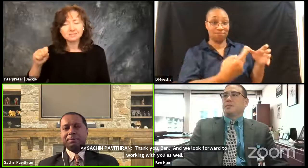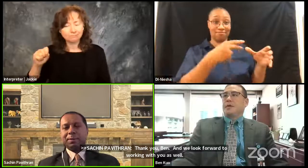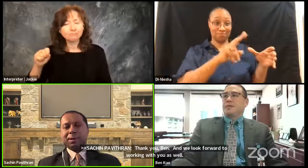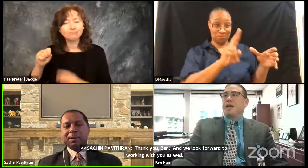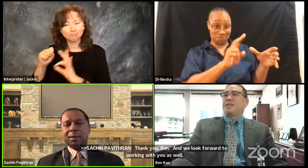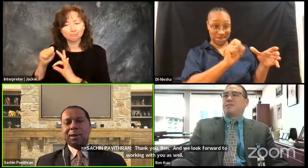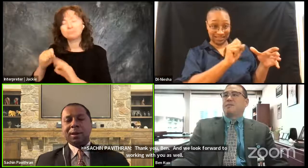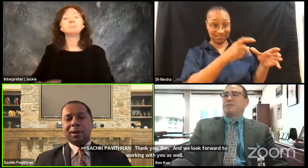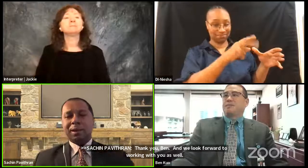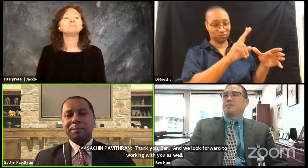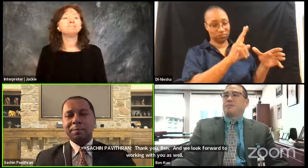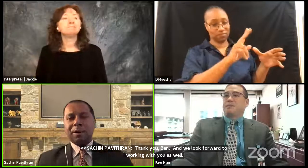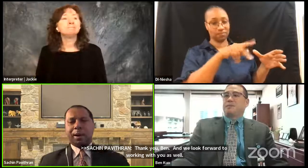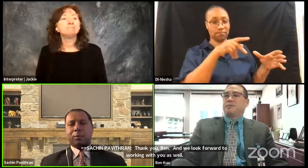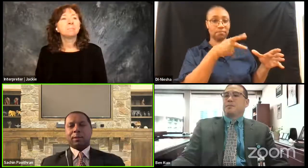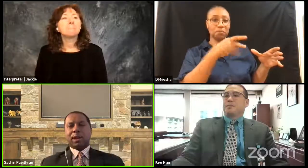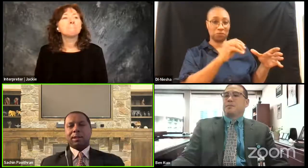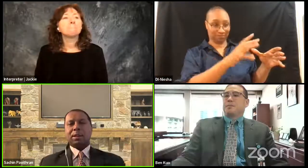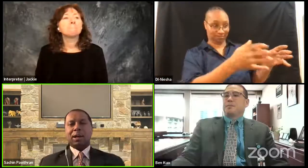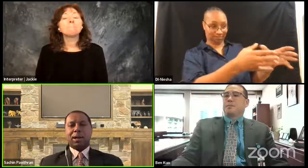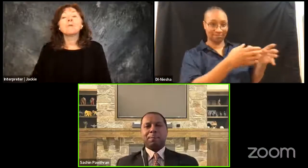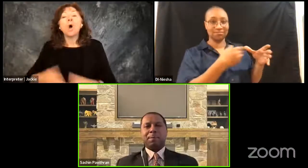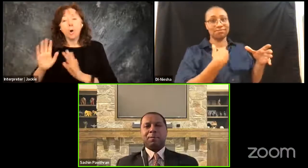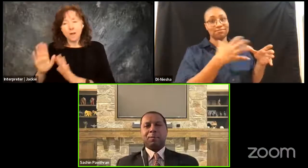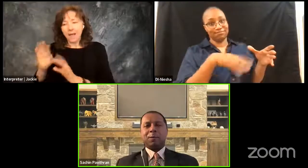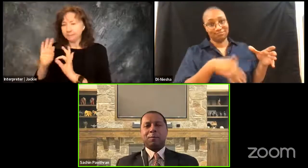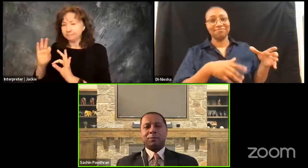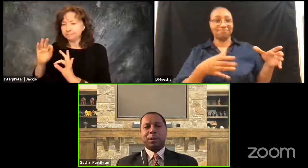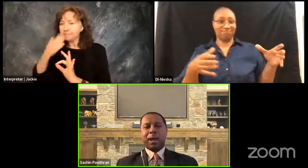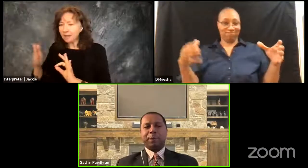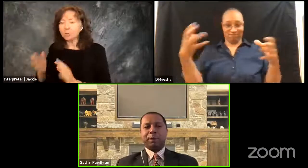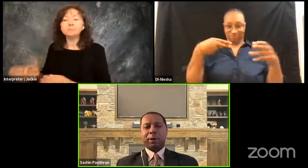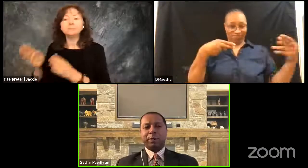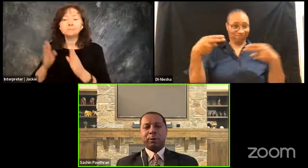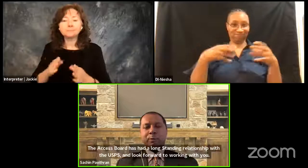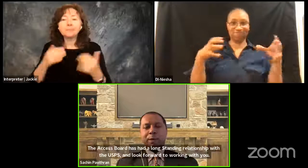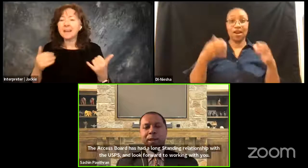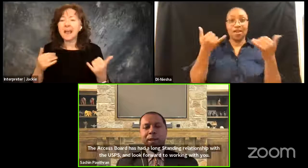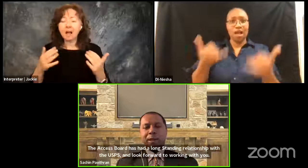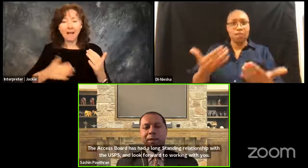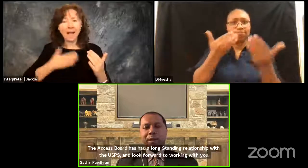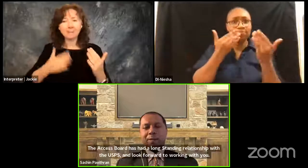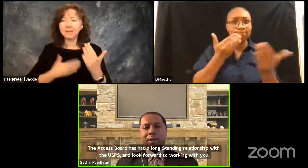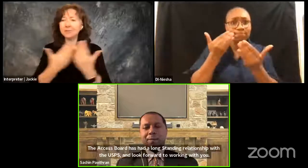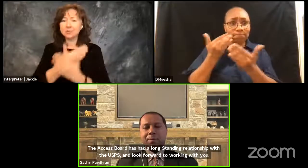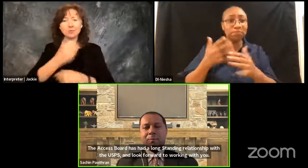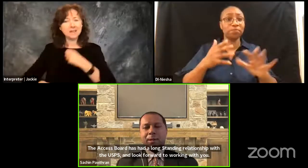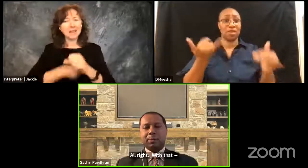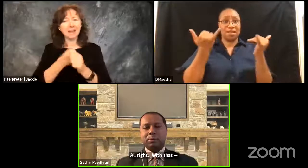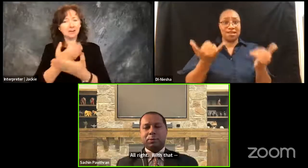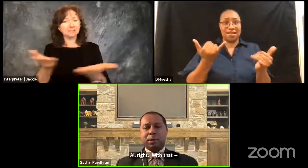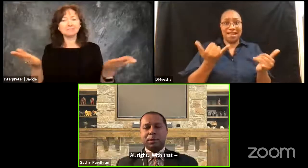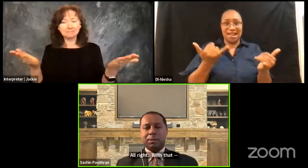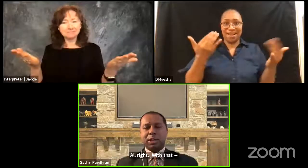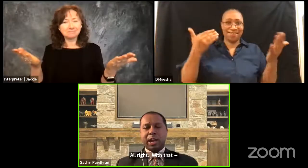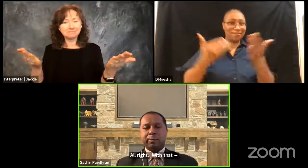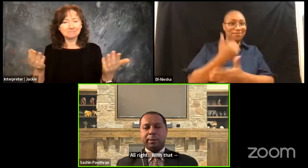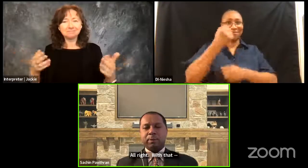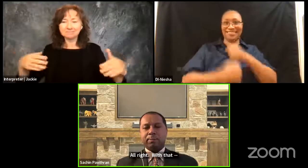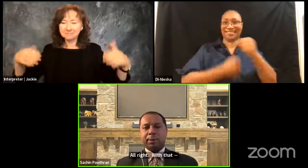All right. With that -- first of all, Happy New Year, everyone, and welcome to our January Board